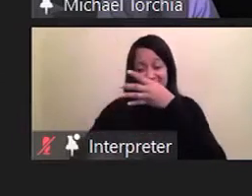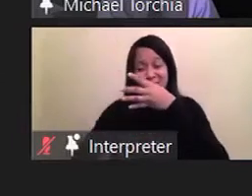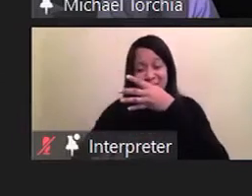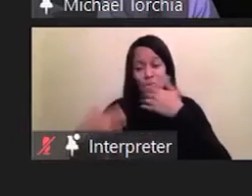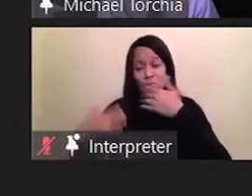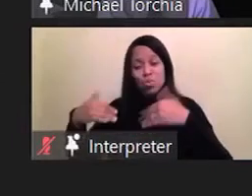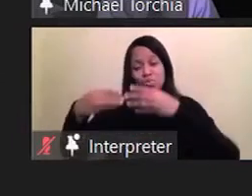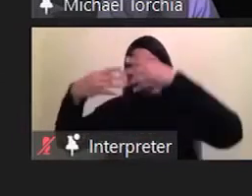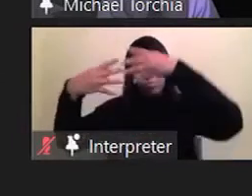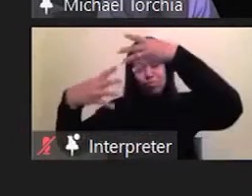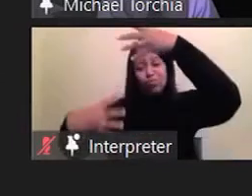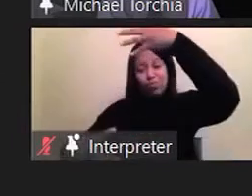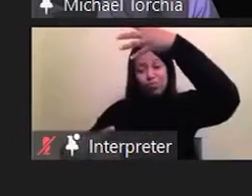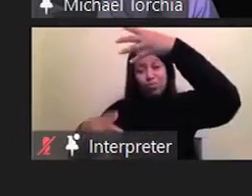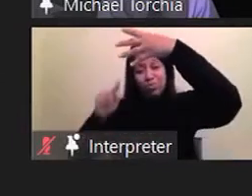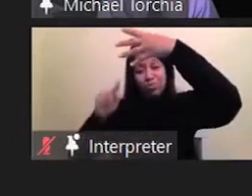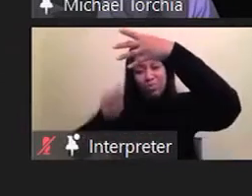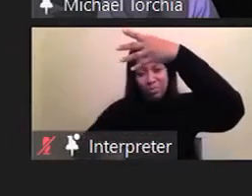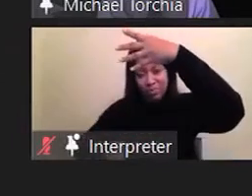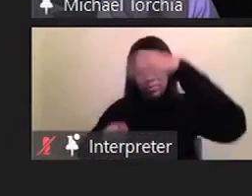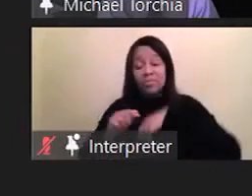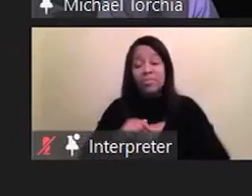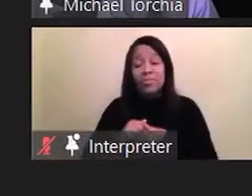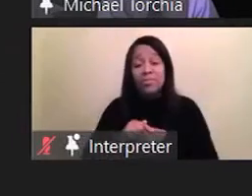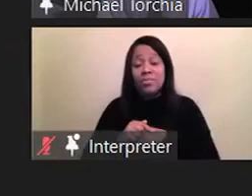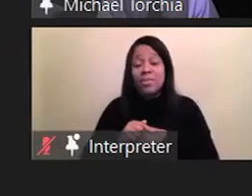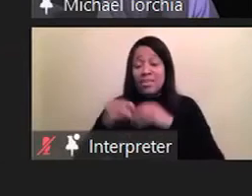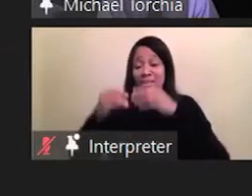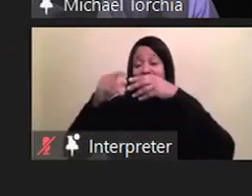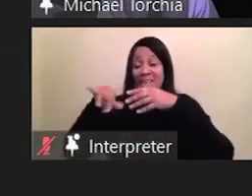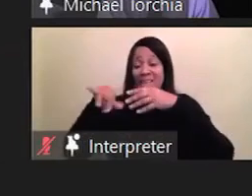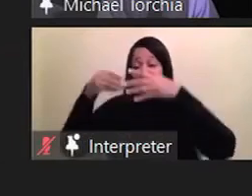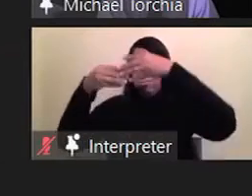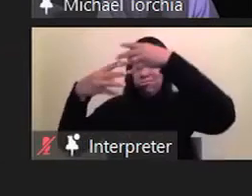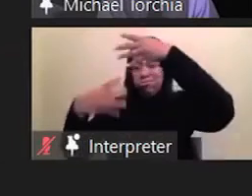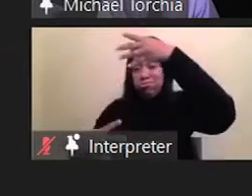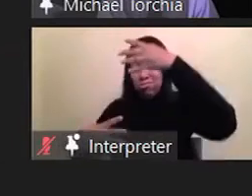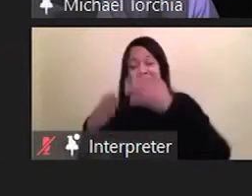But that list includes, in some cases, arcane and outdated recommendations,